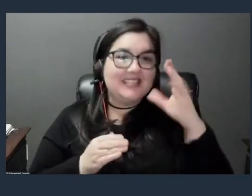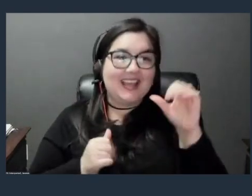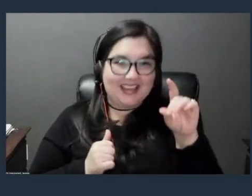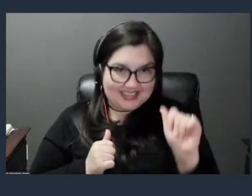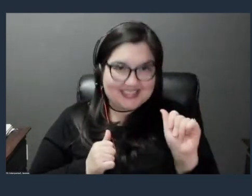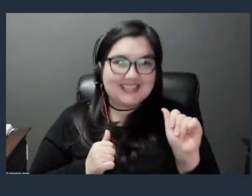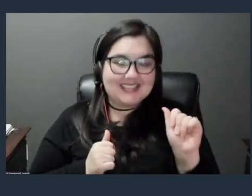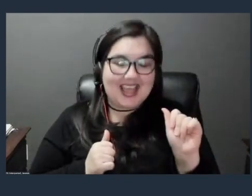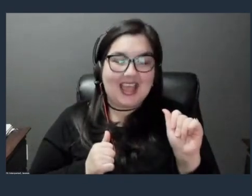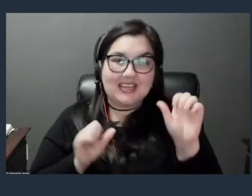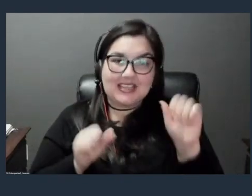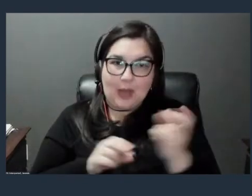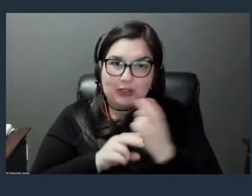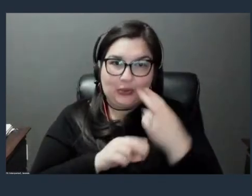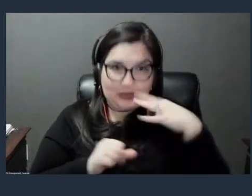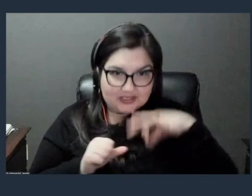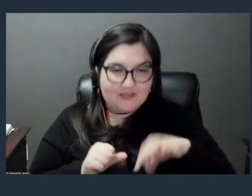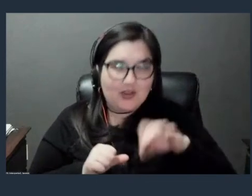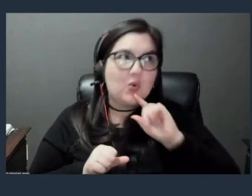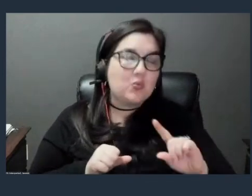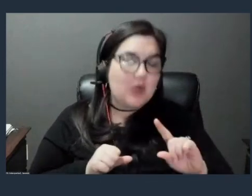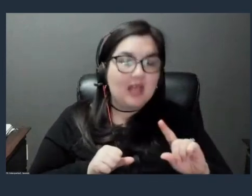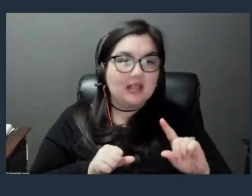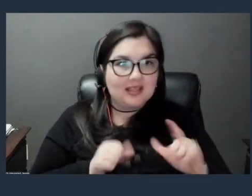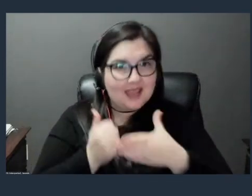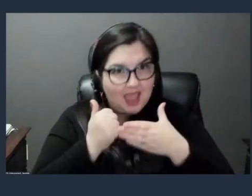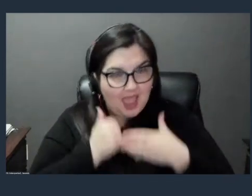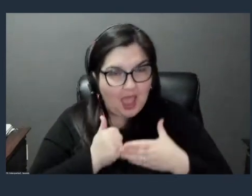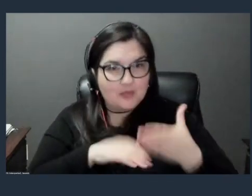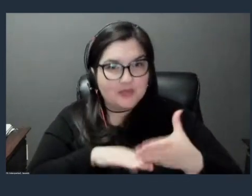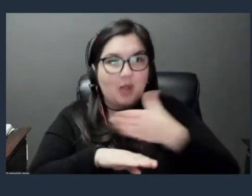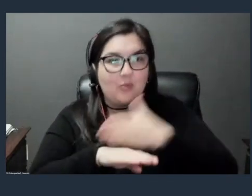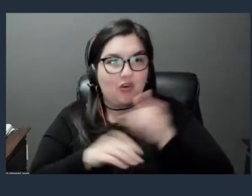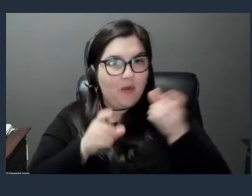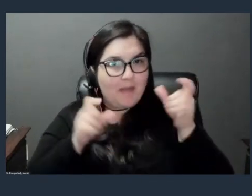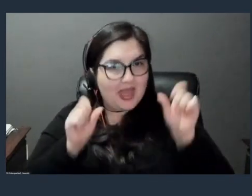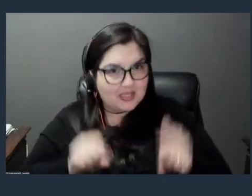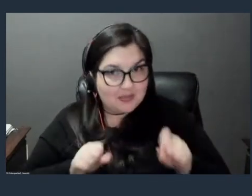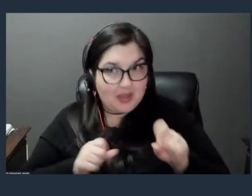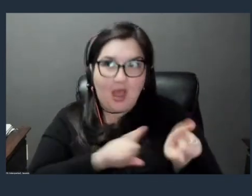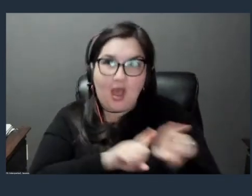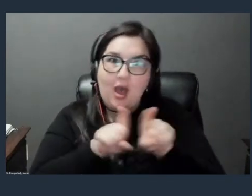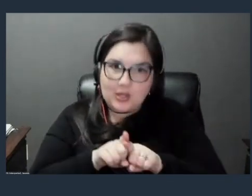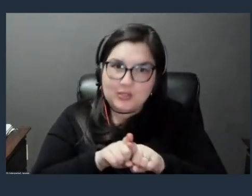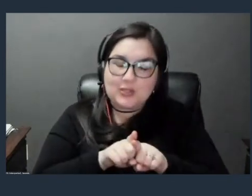So it really helps improve manageability. It helps improve manageability. Also helps improve scale because just very simply,